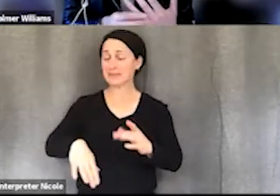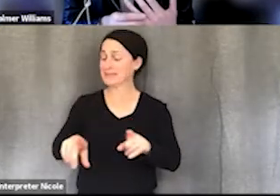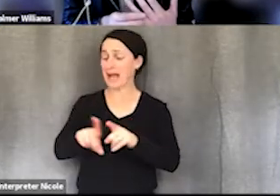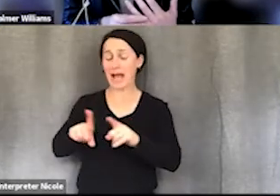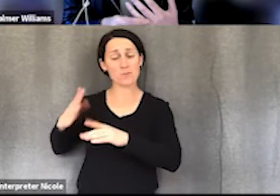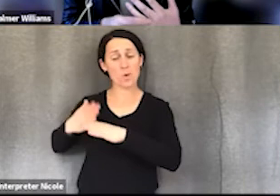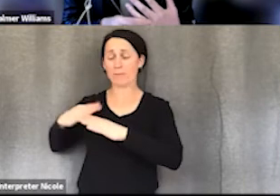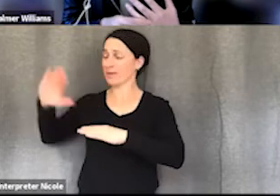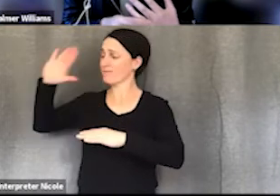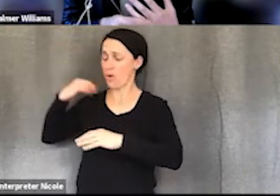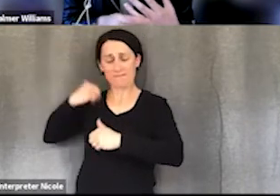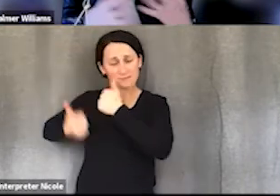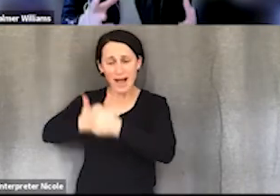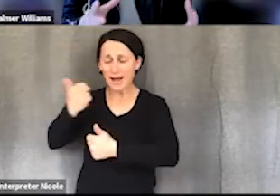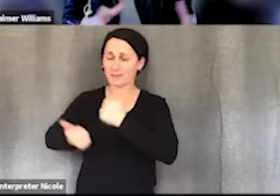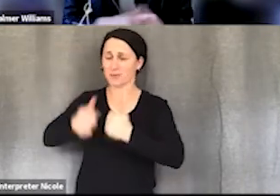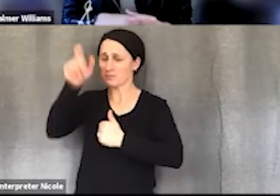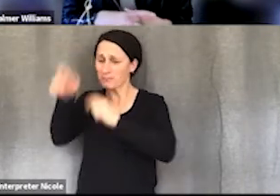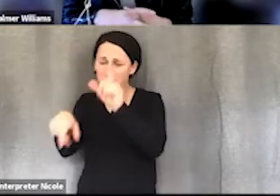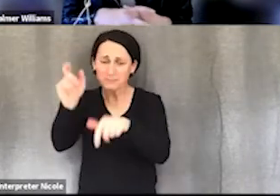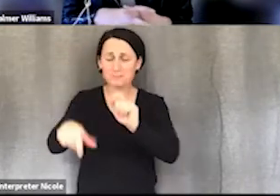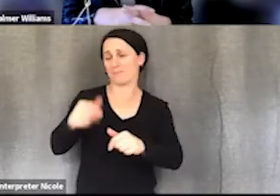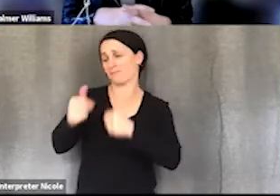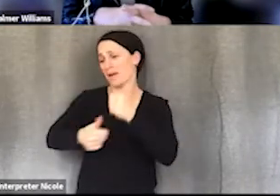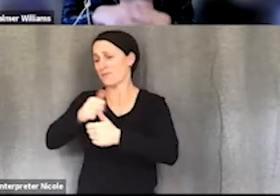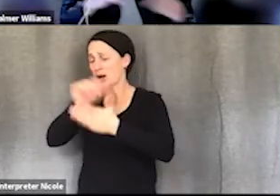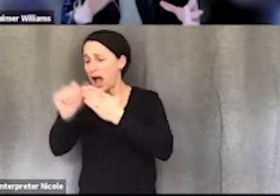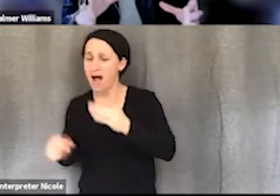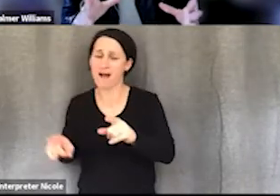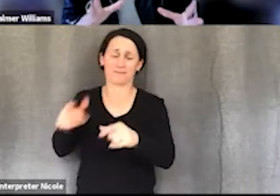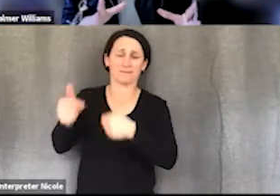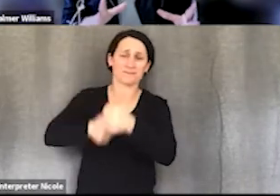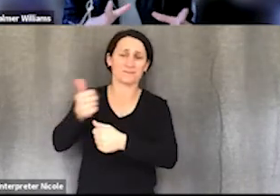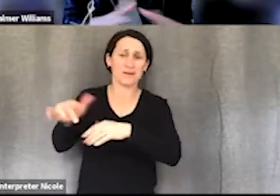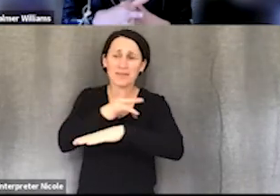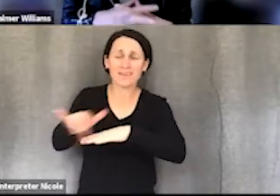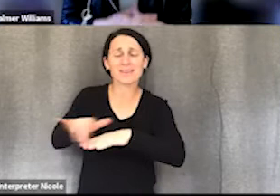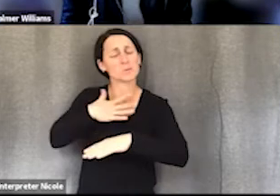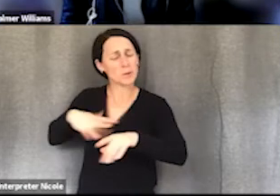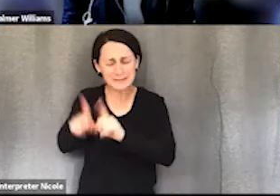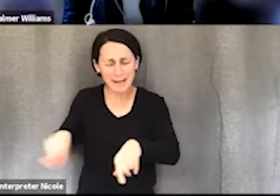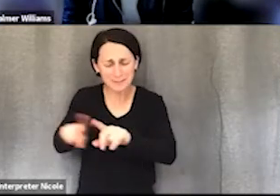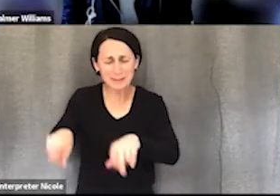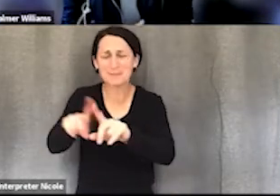their favourite artists and companies make. So, don't question kind of what you do too much.